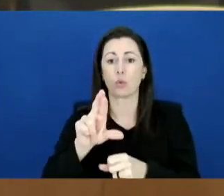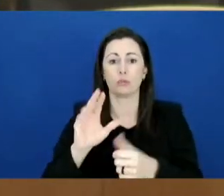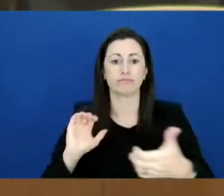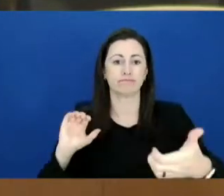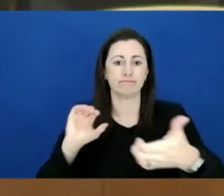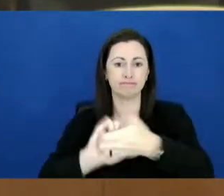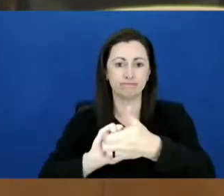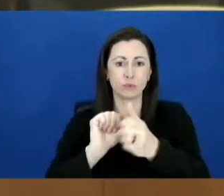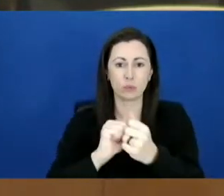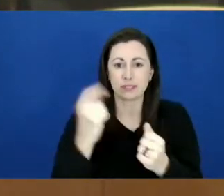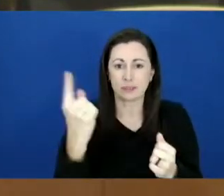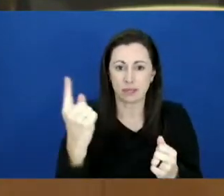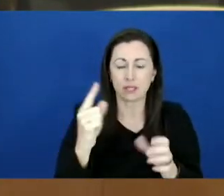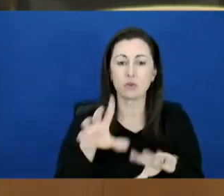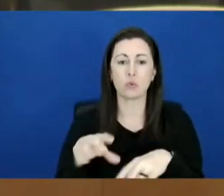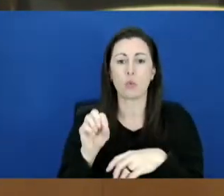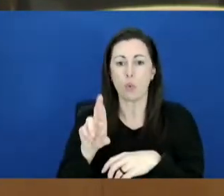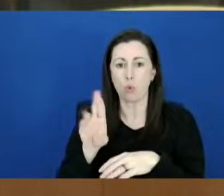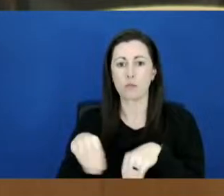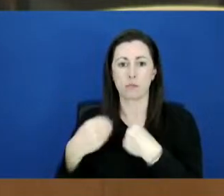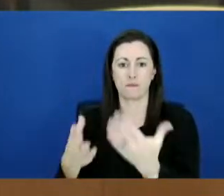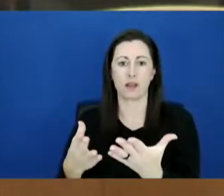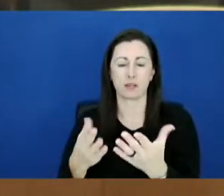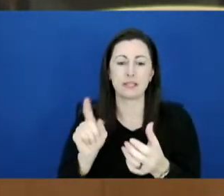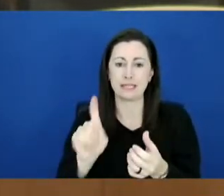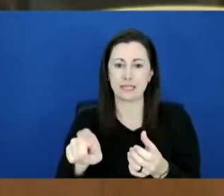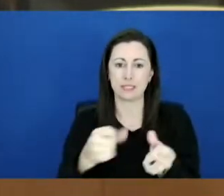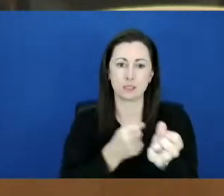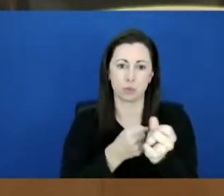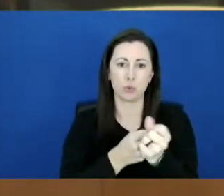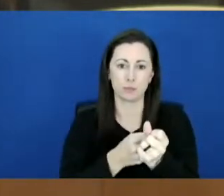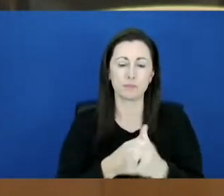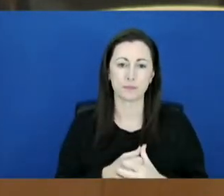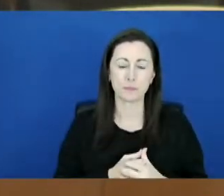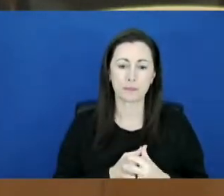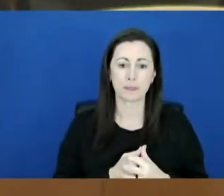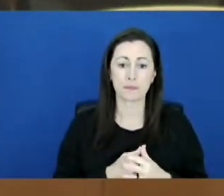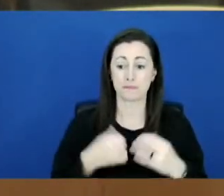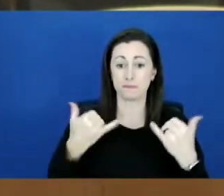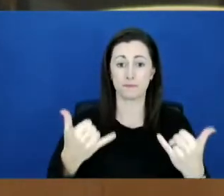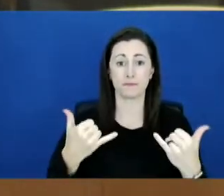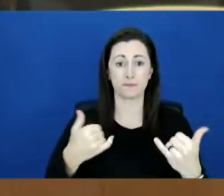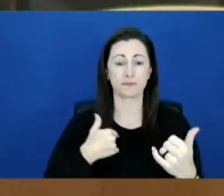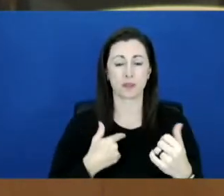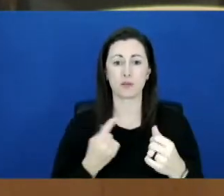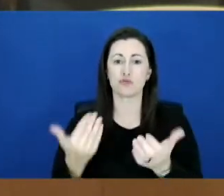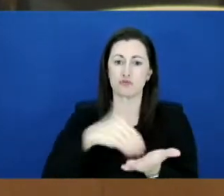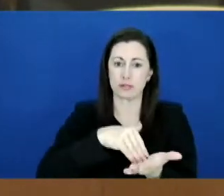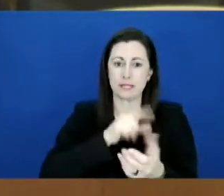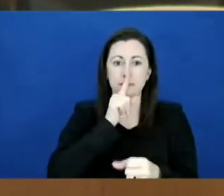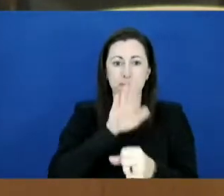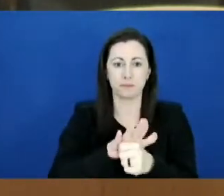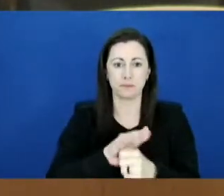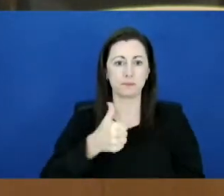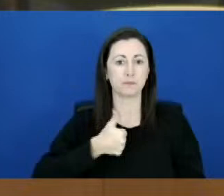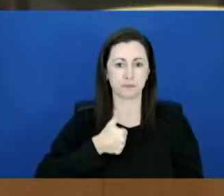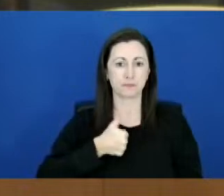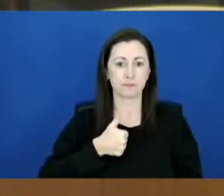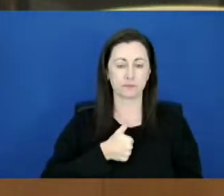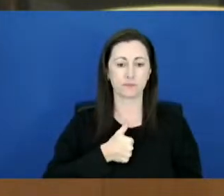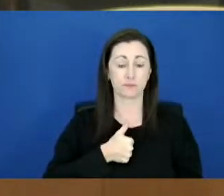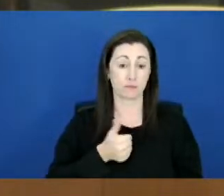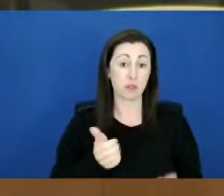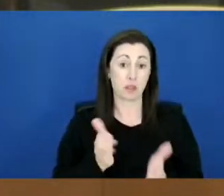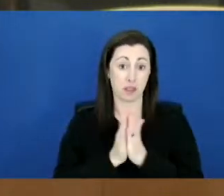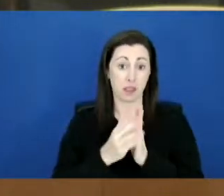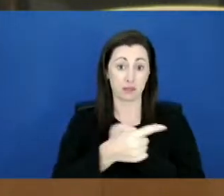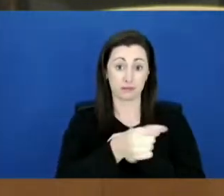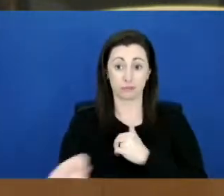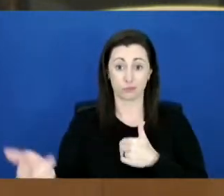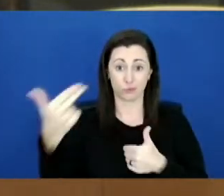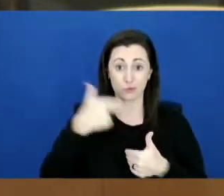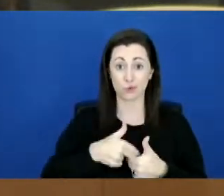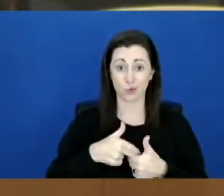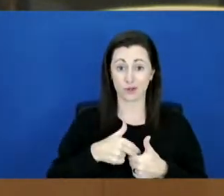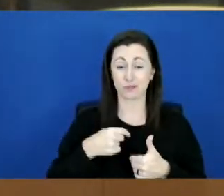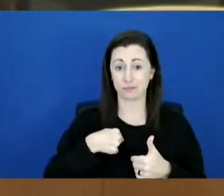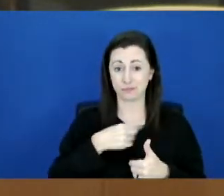WAS A COMMITTED PARTNER, OR